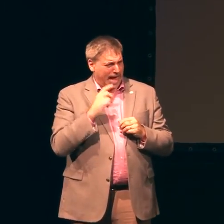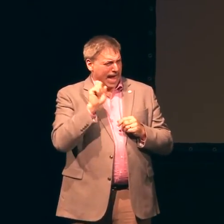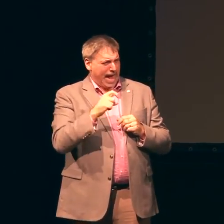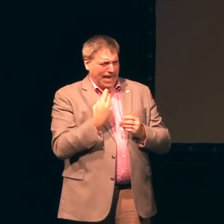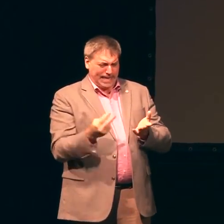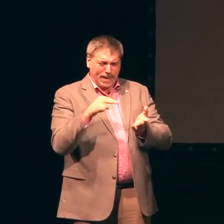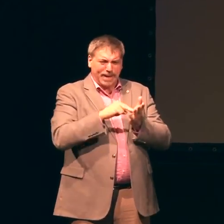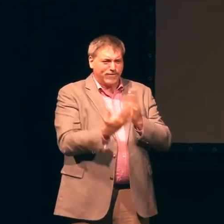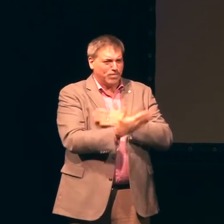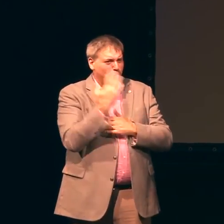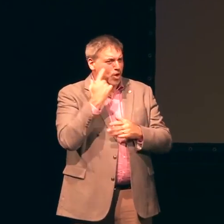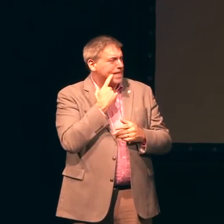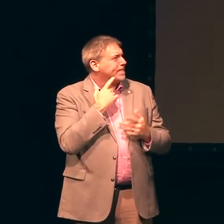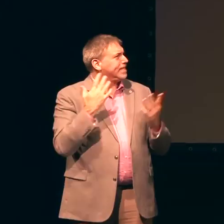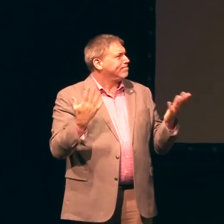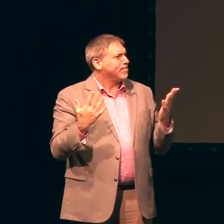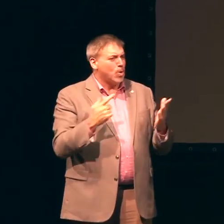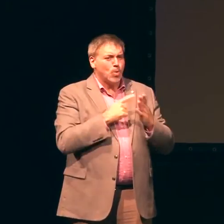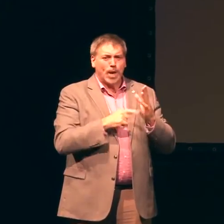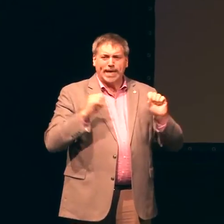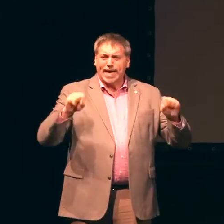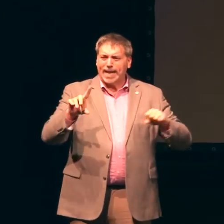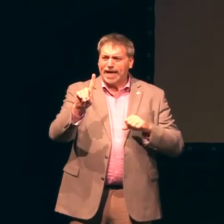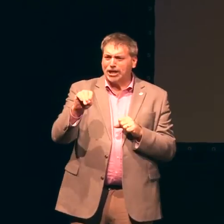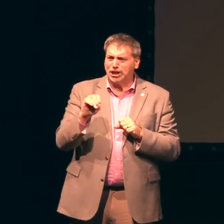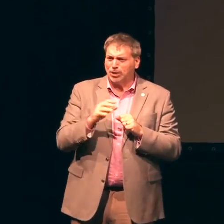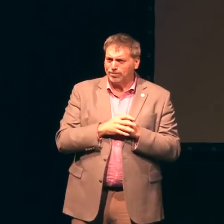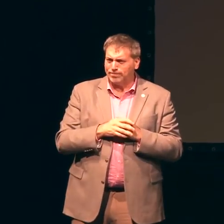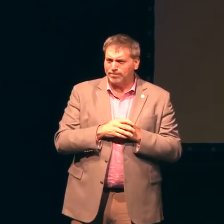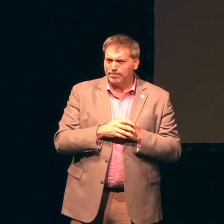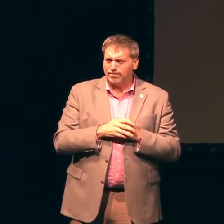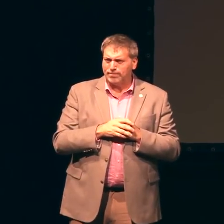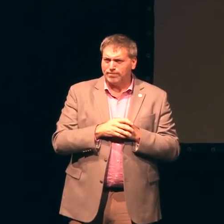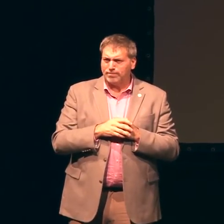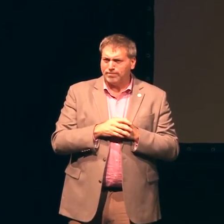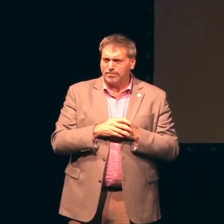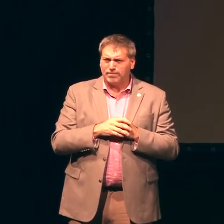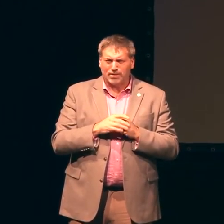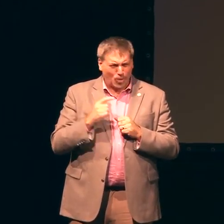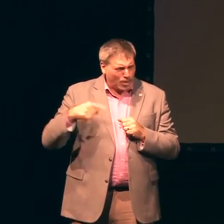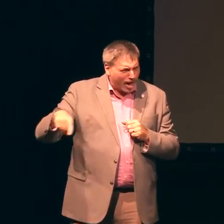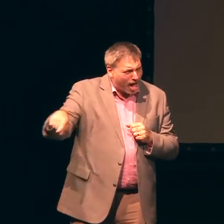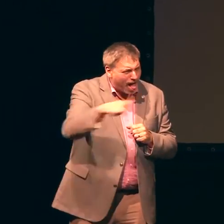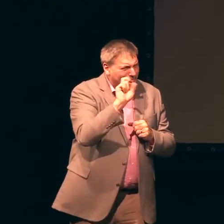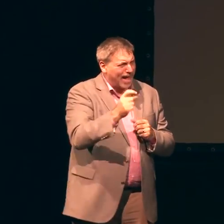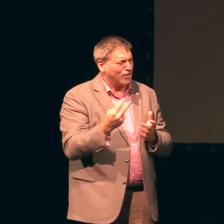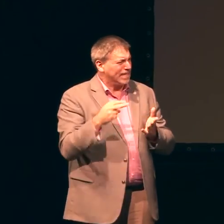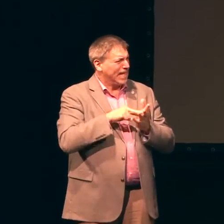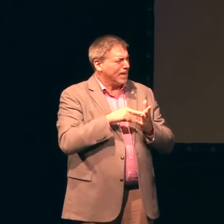it? I get up in the morning, I say, what can I do?